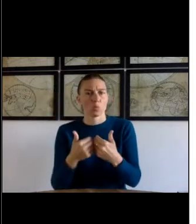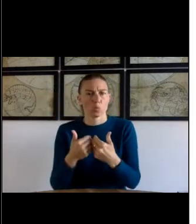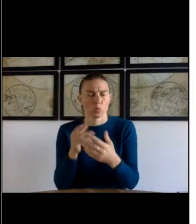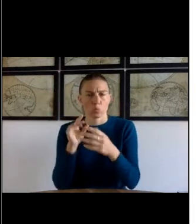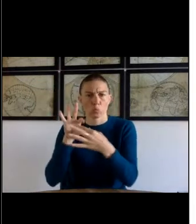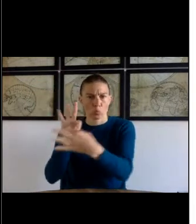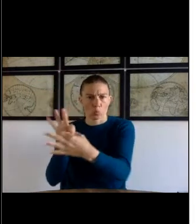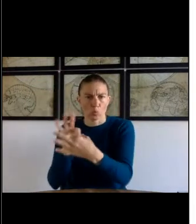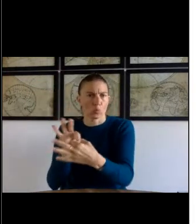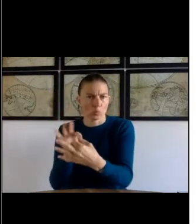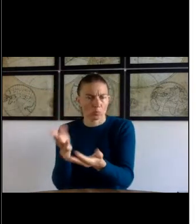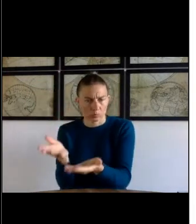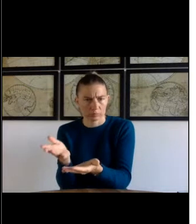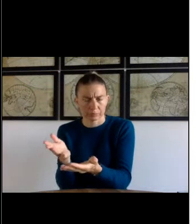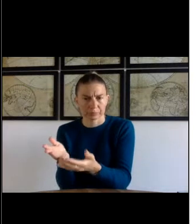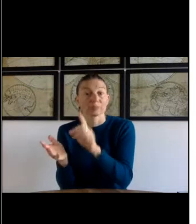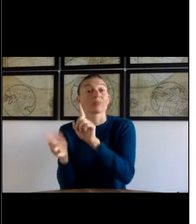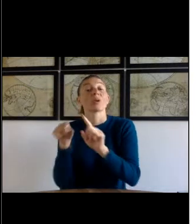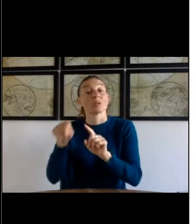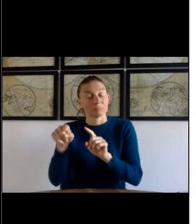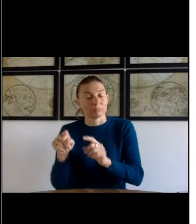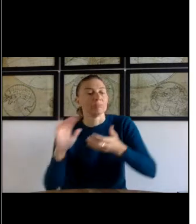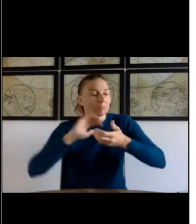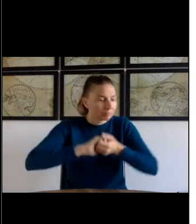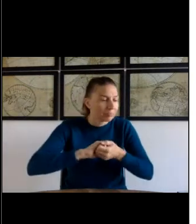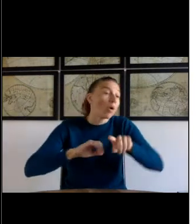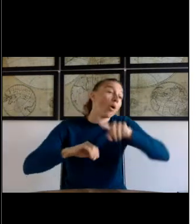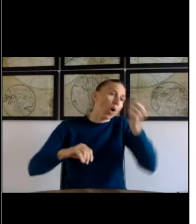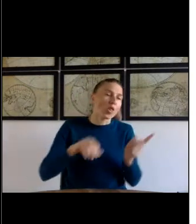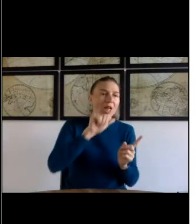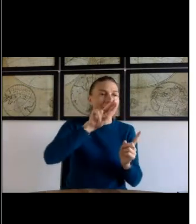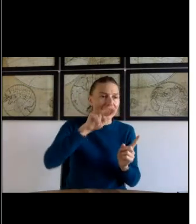and sharing their expertise for inclusive practices.